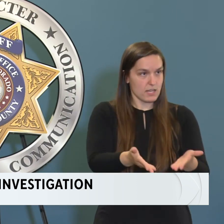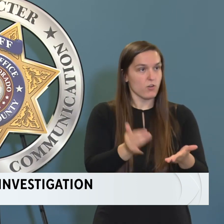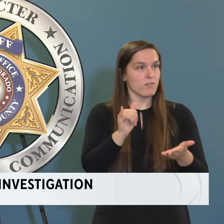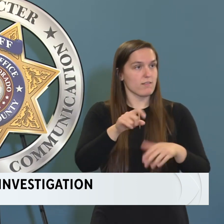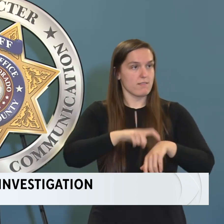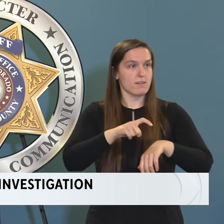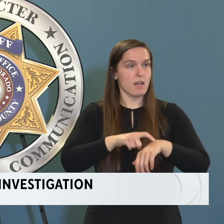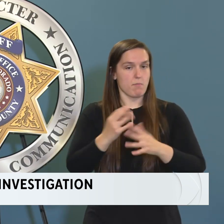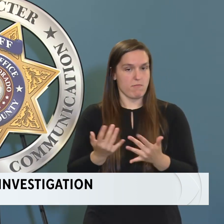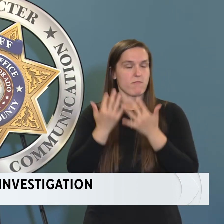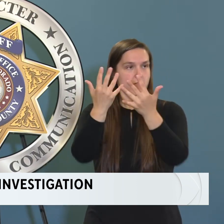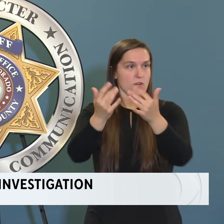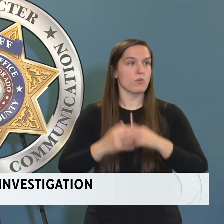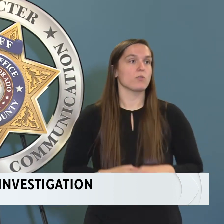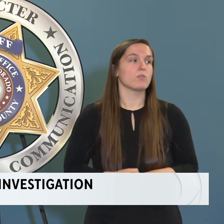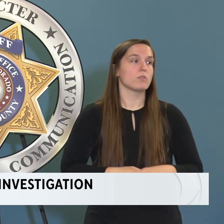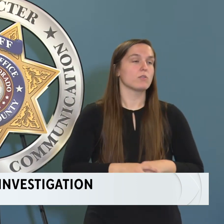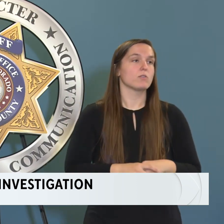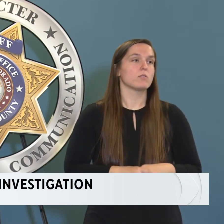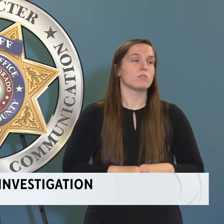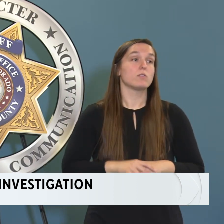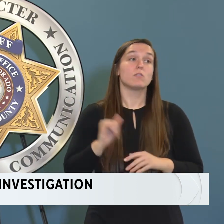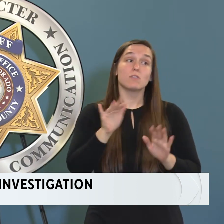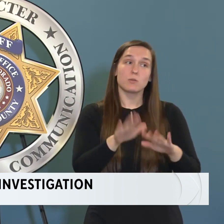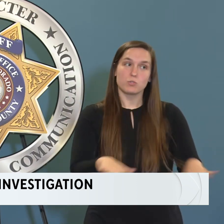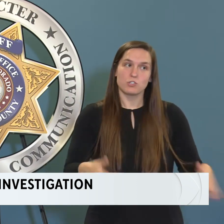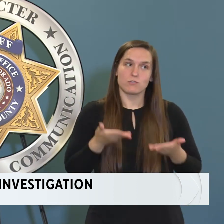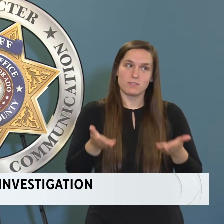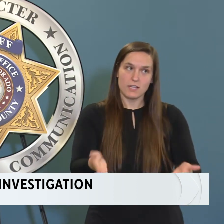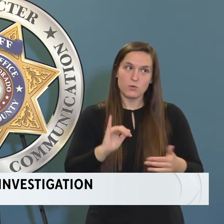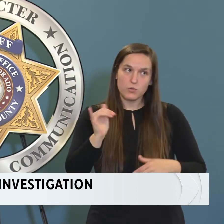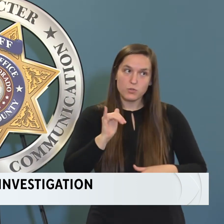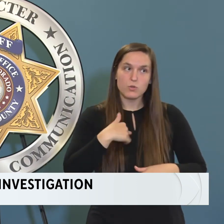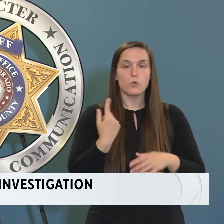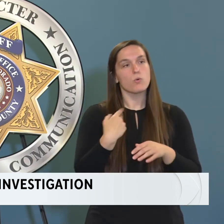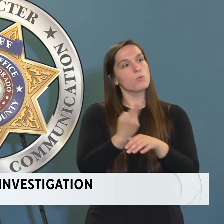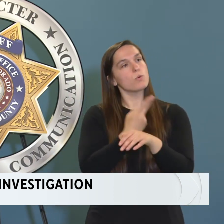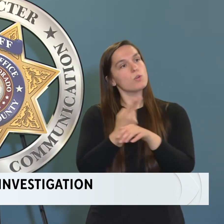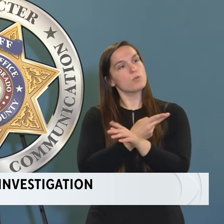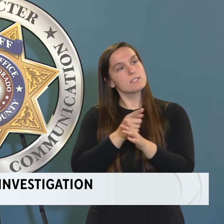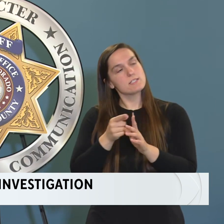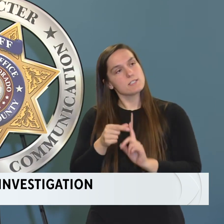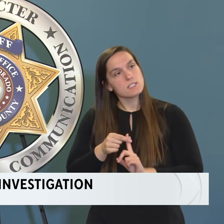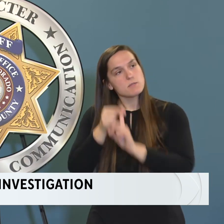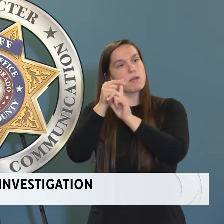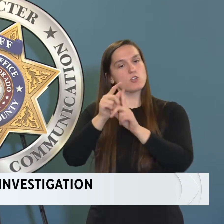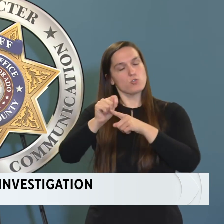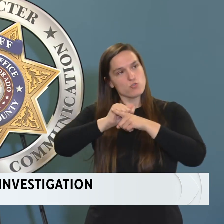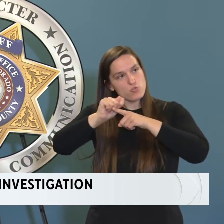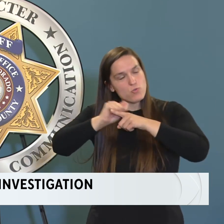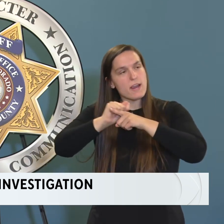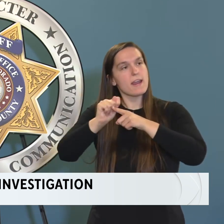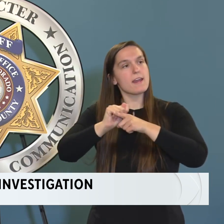DORADO AT THE TIME OF THE DECEMBER 30th FIRE. SHERIFF'S OFFICE INVESTIGATORS AND DISTRICT ATTORNEY INVESTIGATORS INTERVIEWED ALL OF THE ADULTS WHO WERE ON THE PROPERTY AT THE